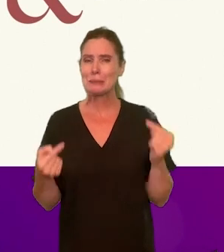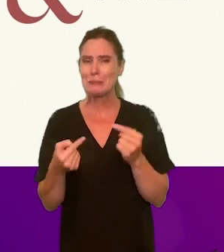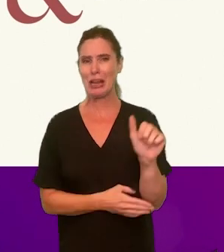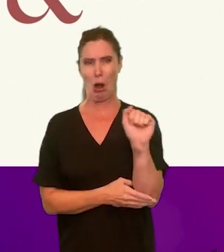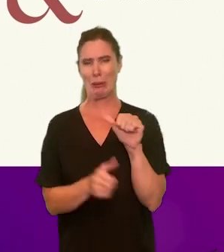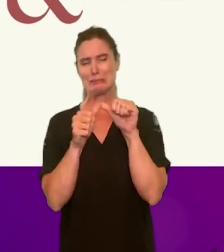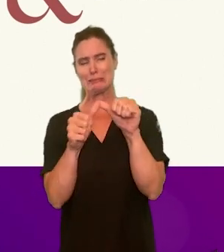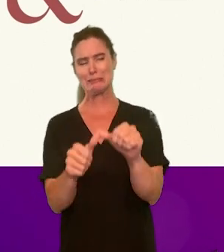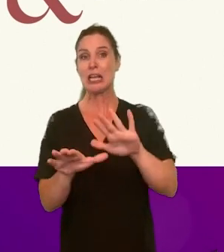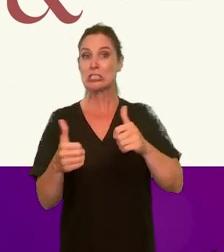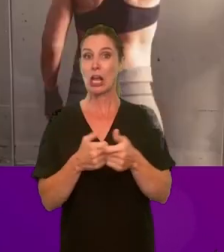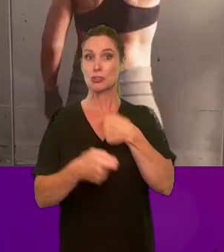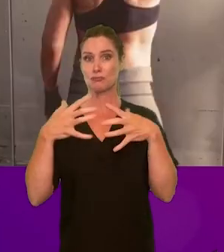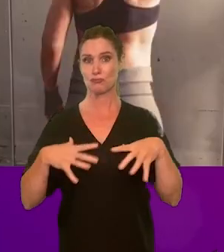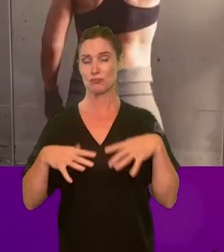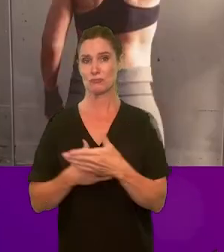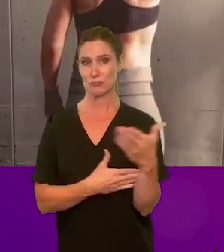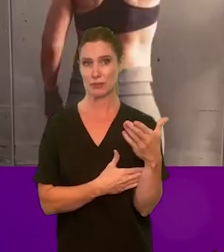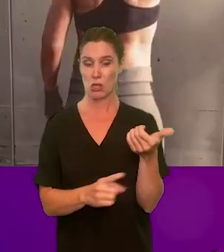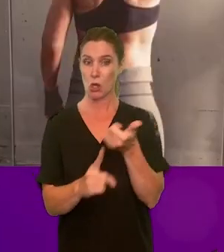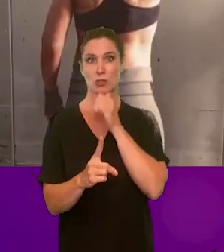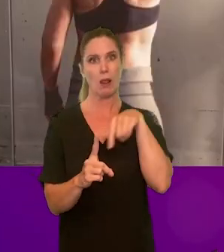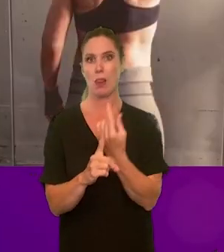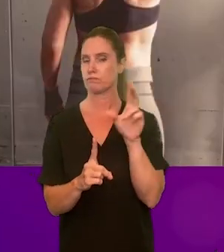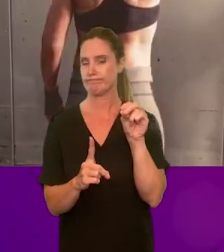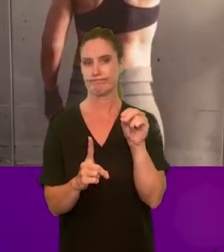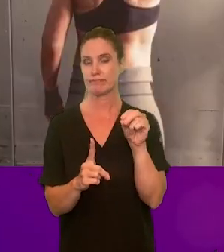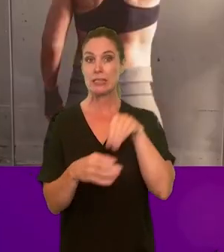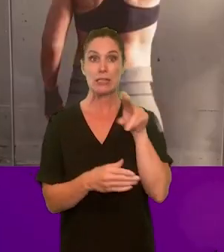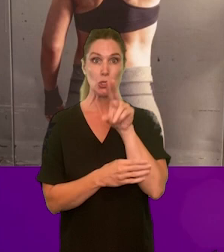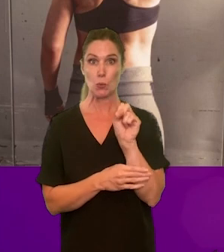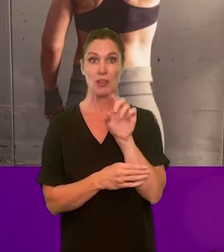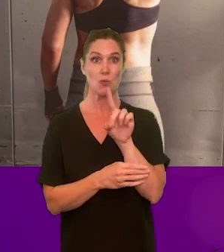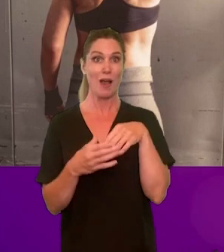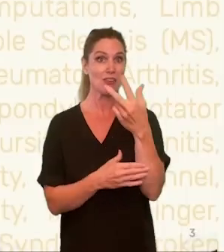And she's not alone. In the US, one in three adult women has some form of limited mobility.